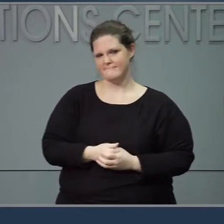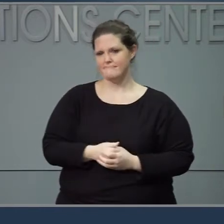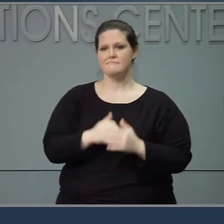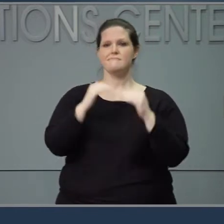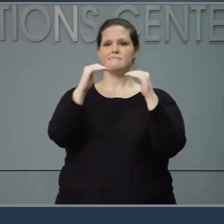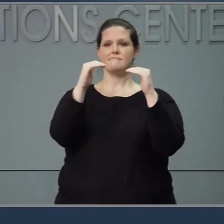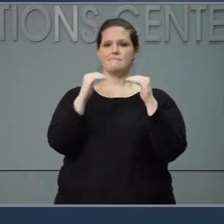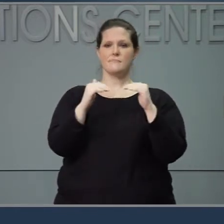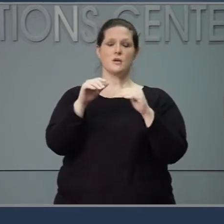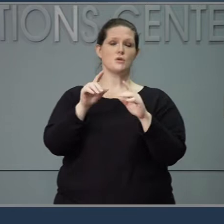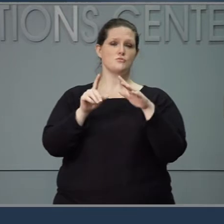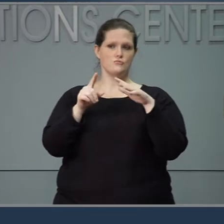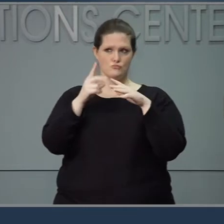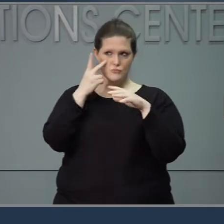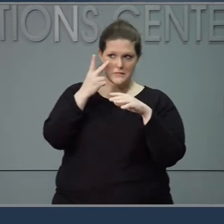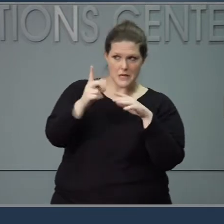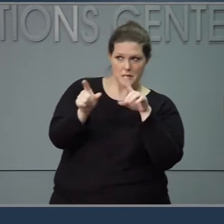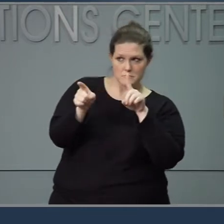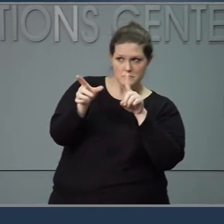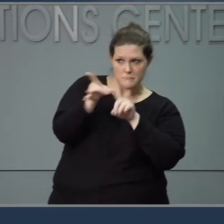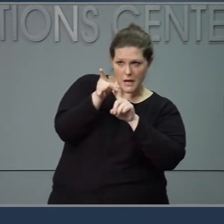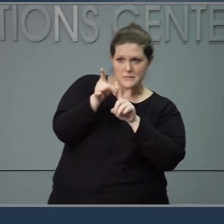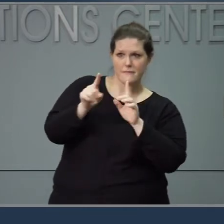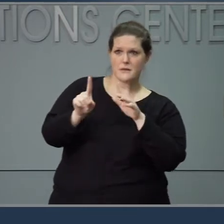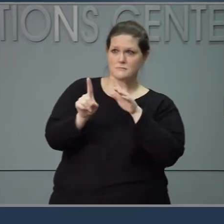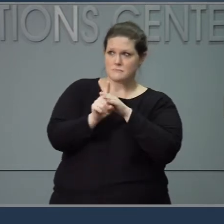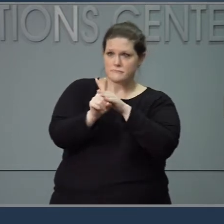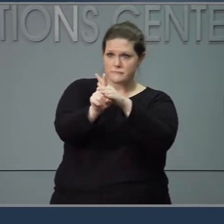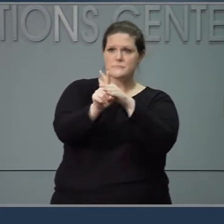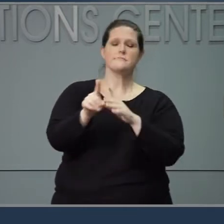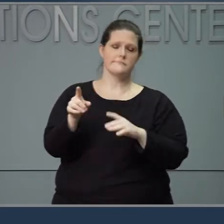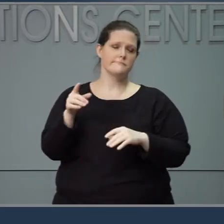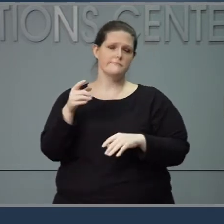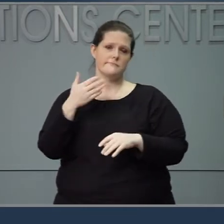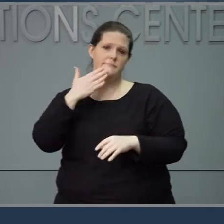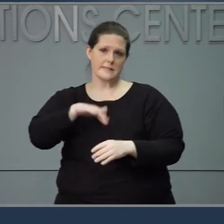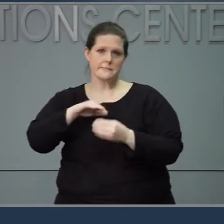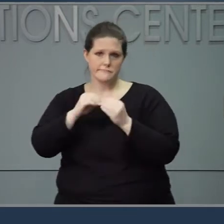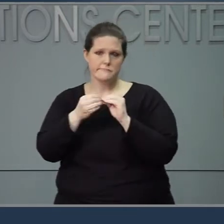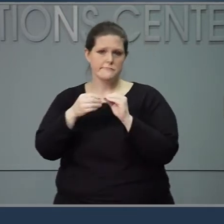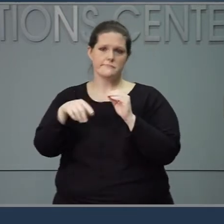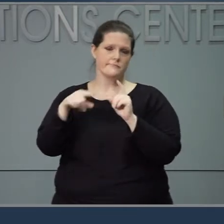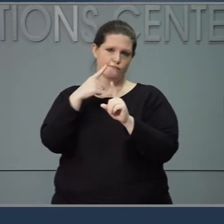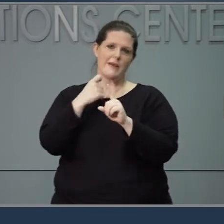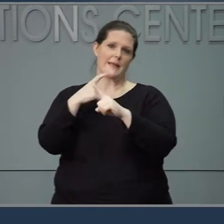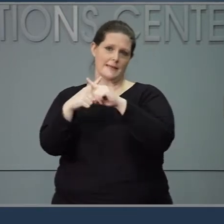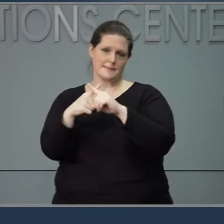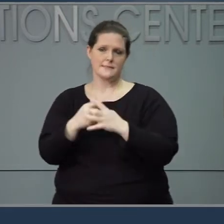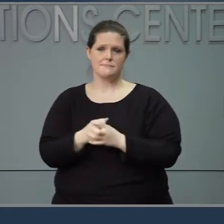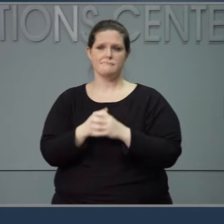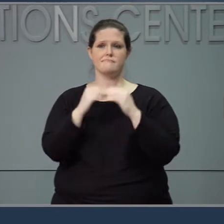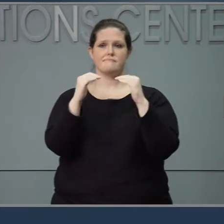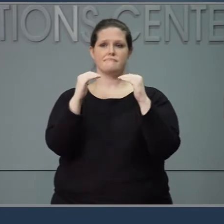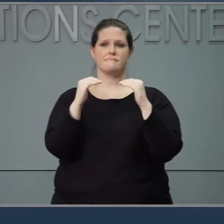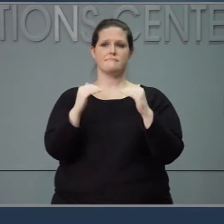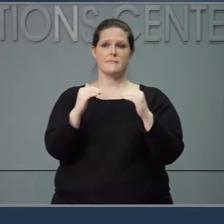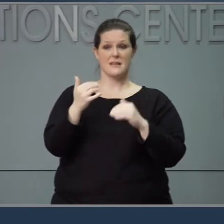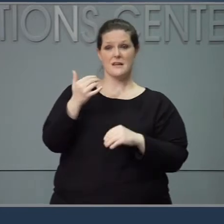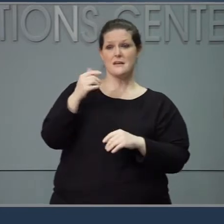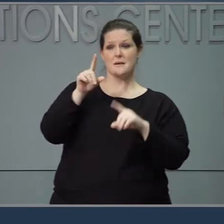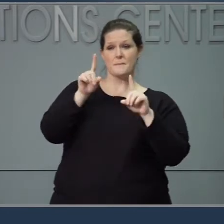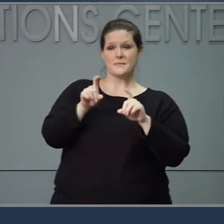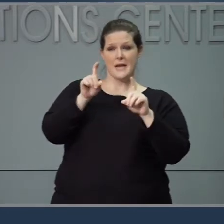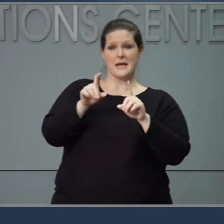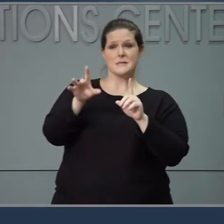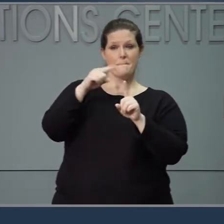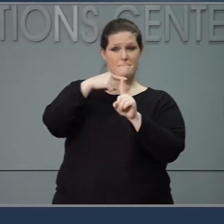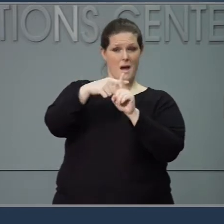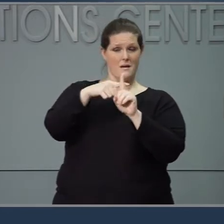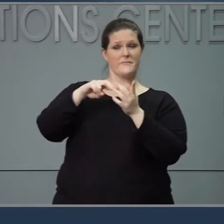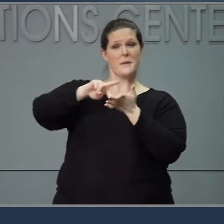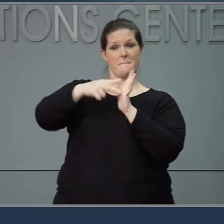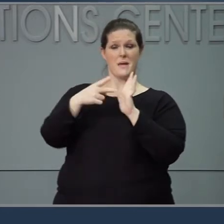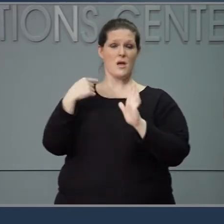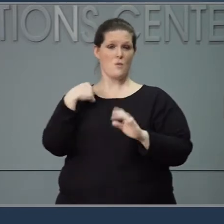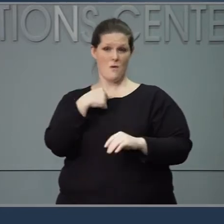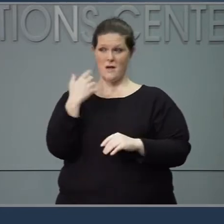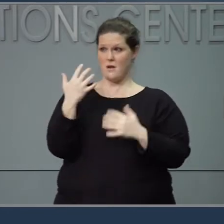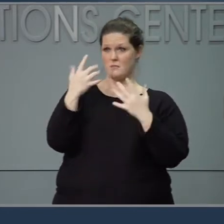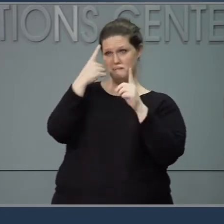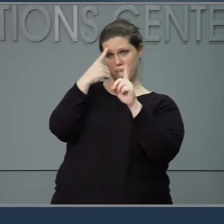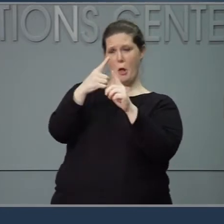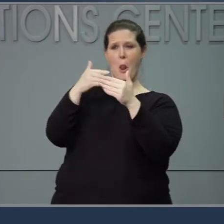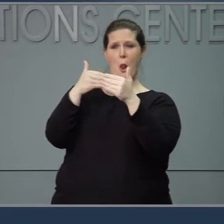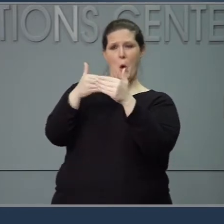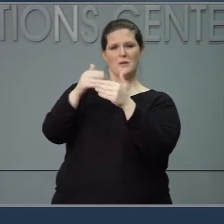REAL, POR LA FALTA DE CONTROL DEL GOBERNADOR COOPER.